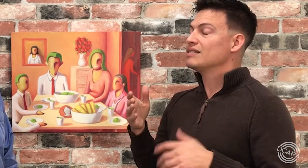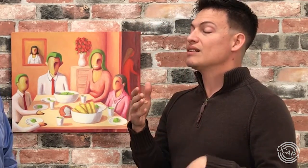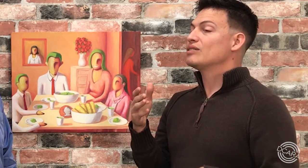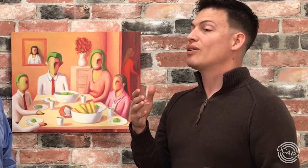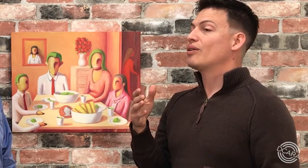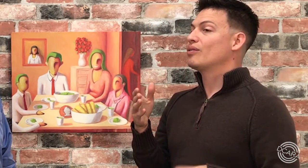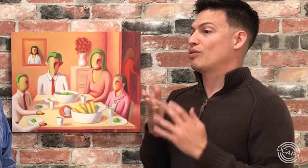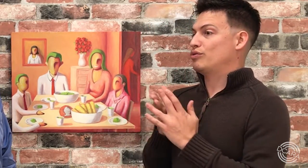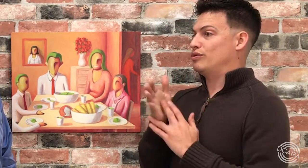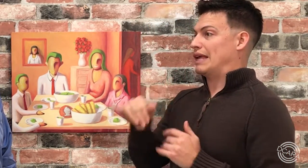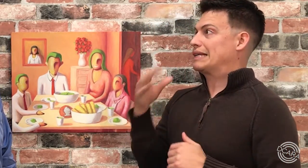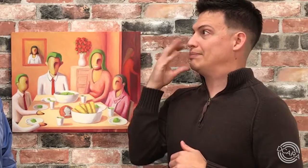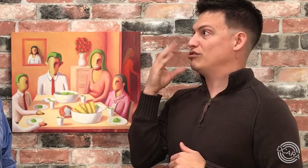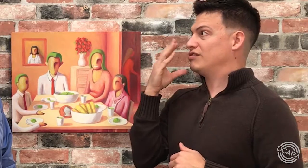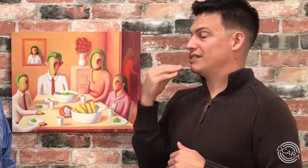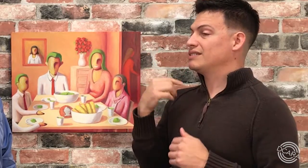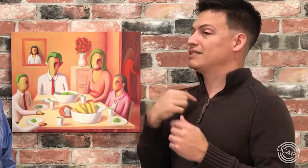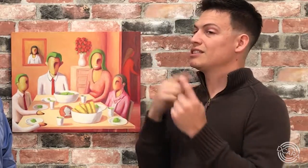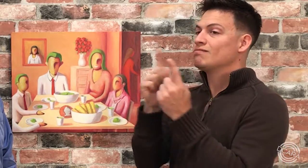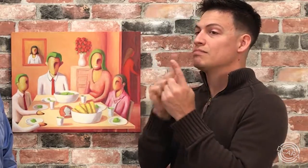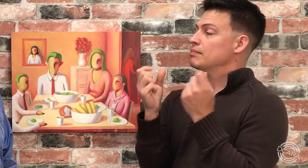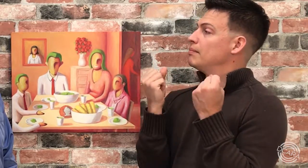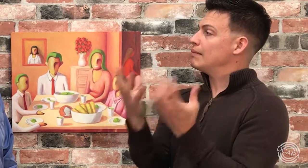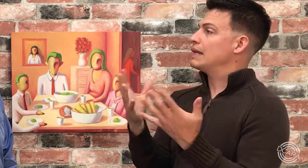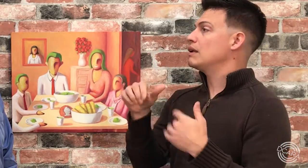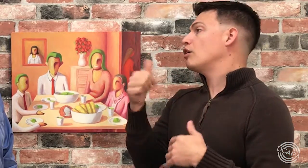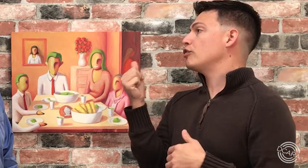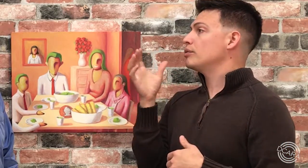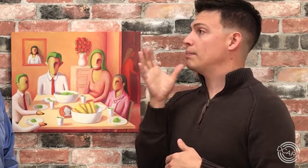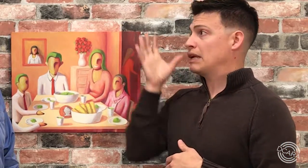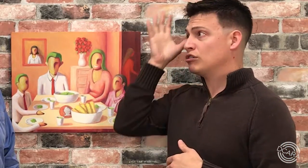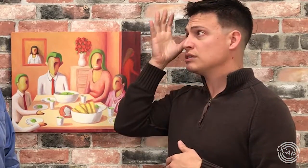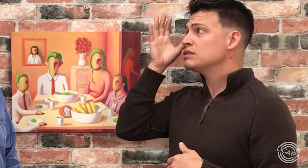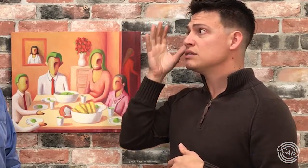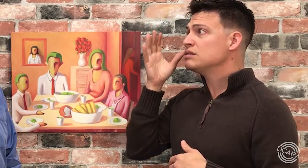Through those experiences, I have met many other parents.